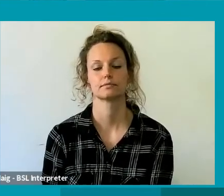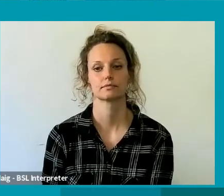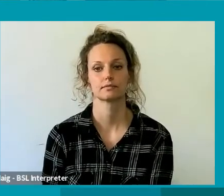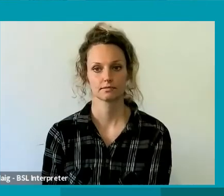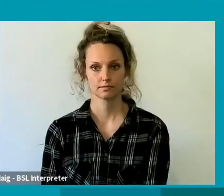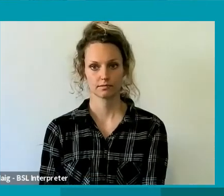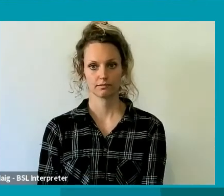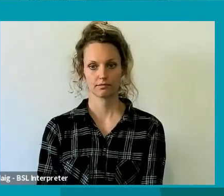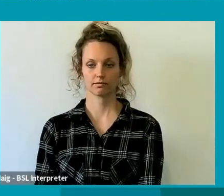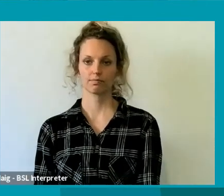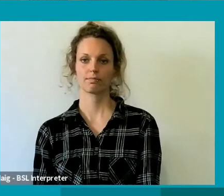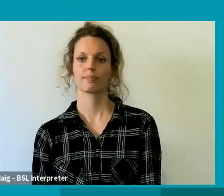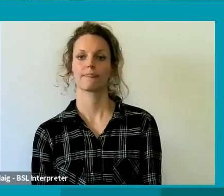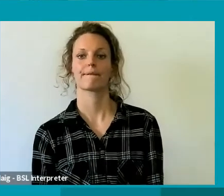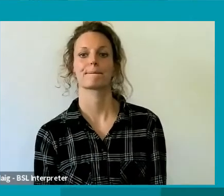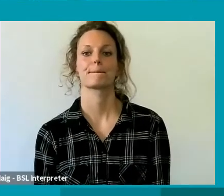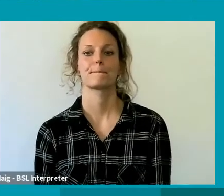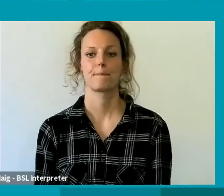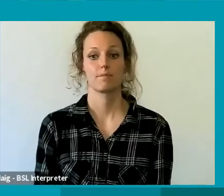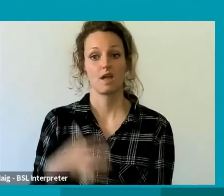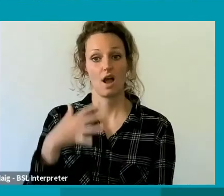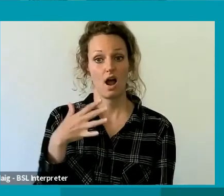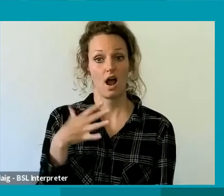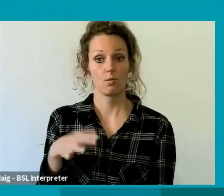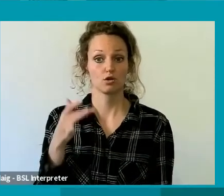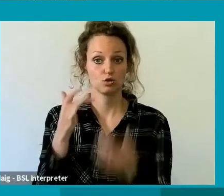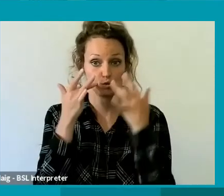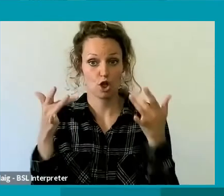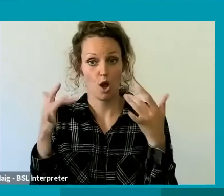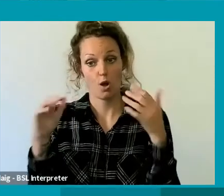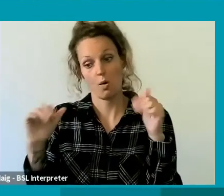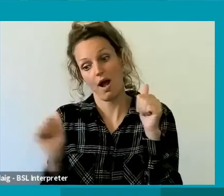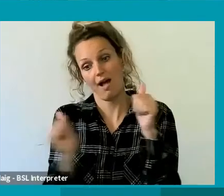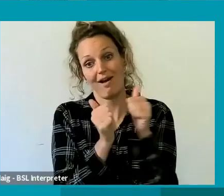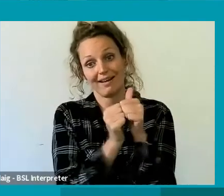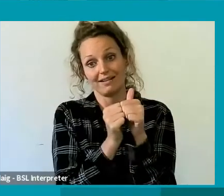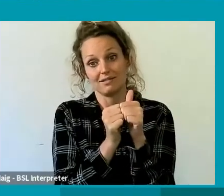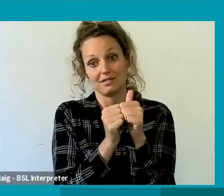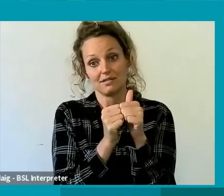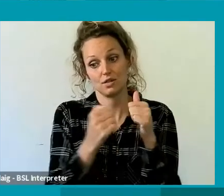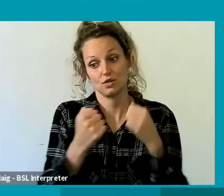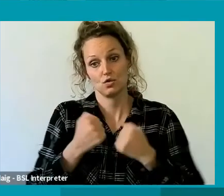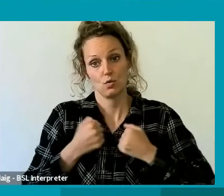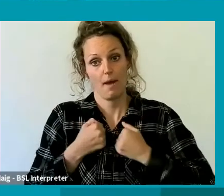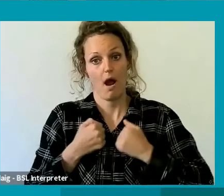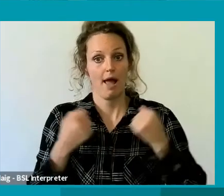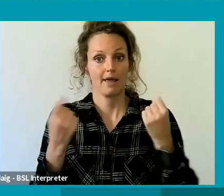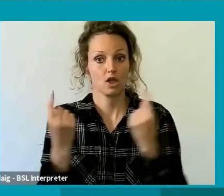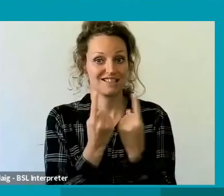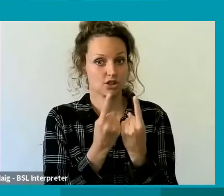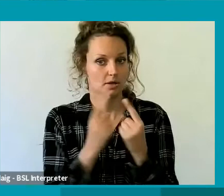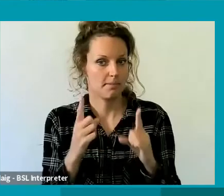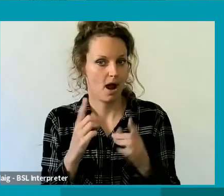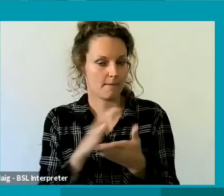alliance to my condition but not sure about disclosing publicly, absolutely. And so each of us are all unique,